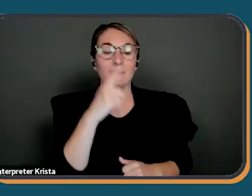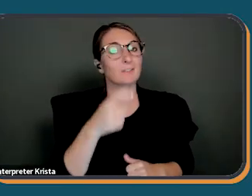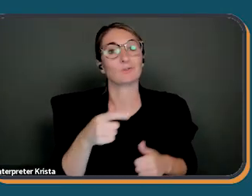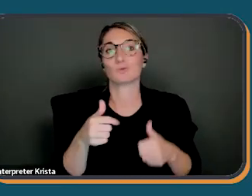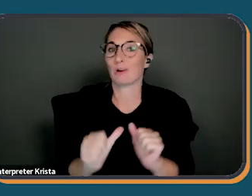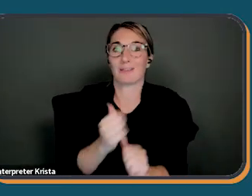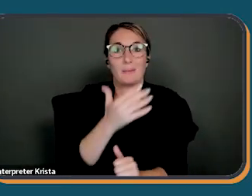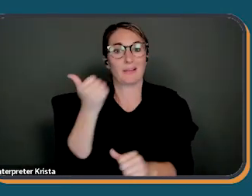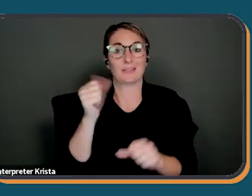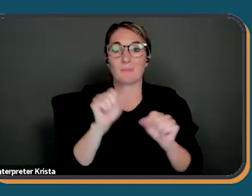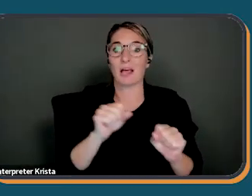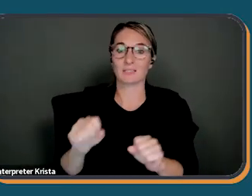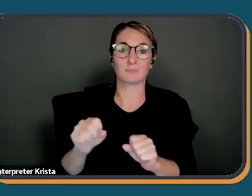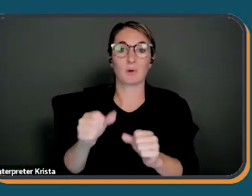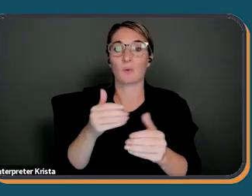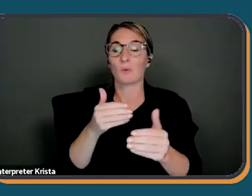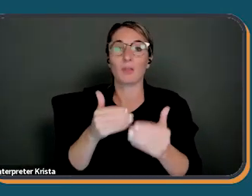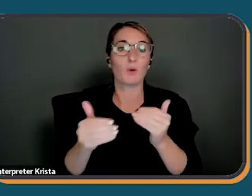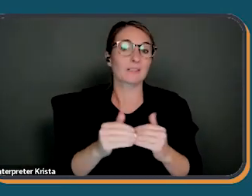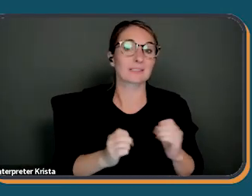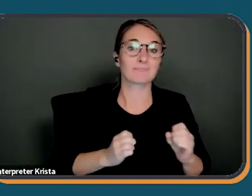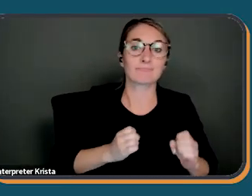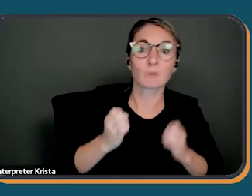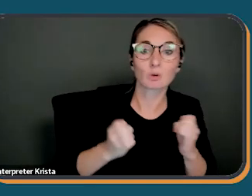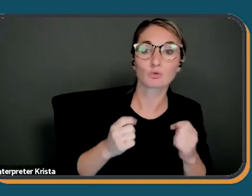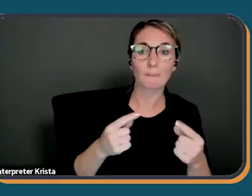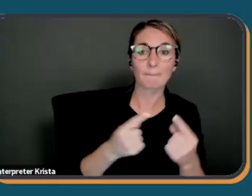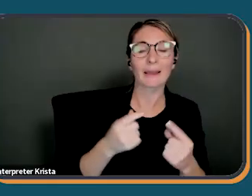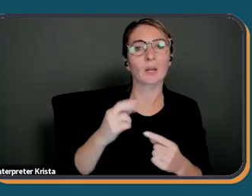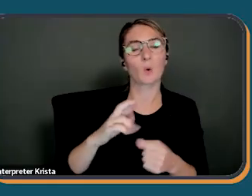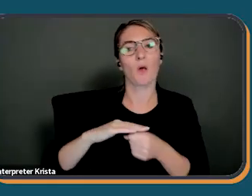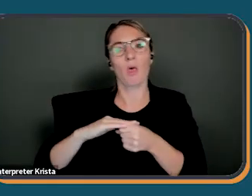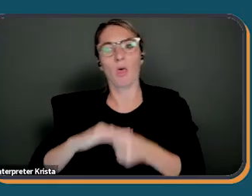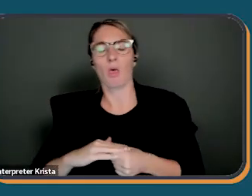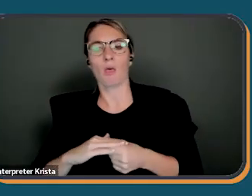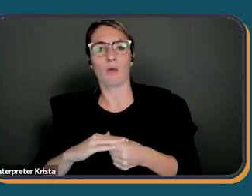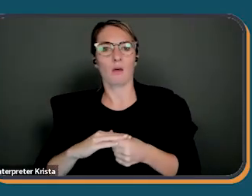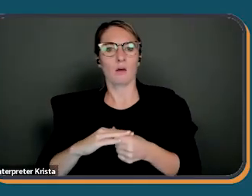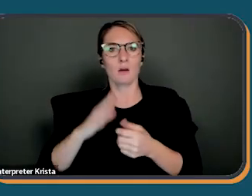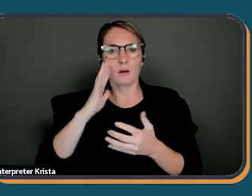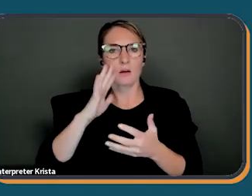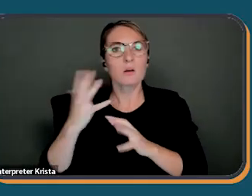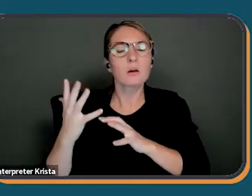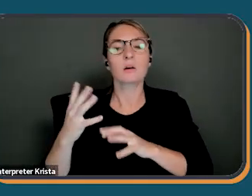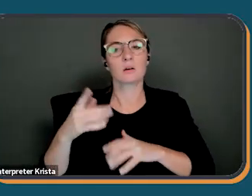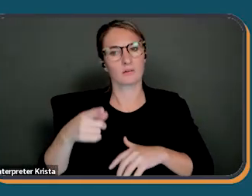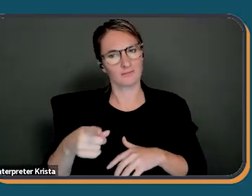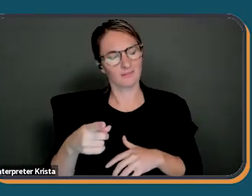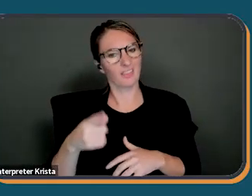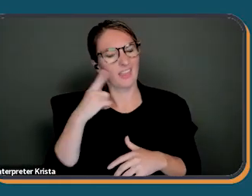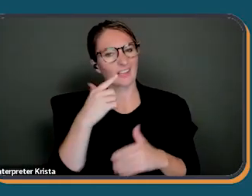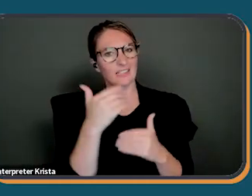with limited tools. And with that, I think that this is a salient reminder for us as physicians